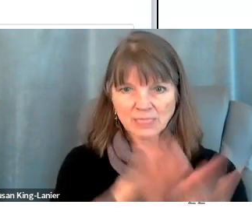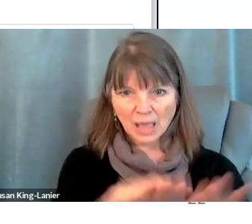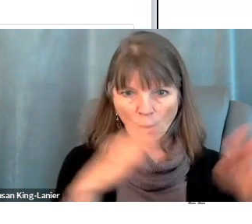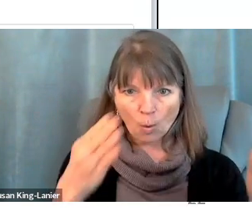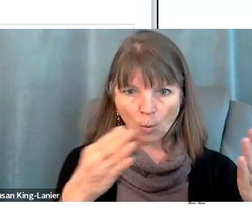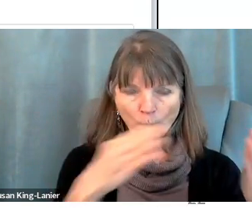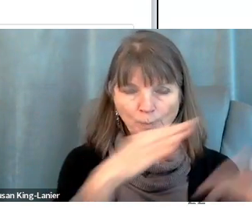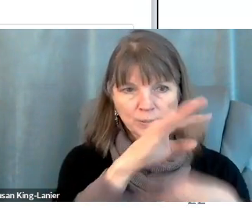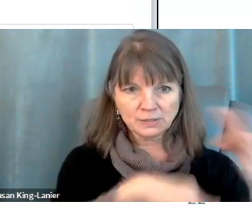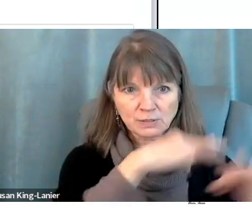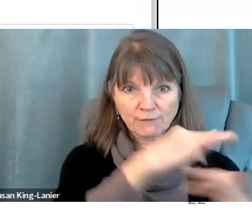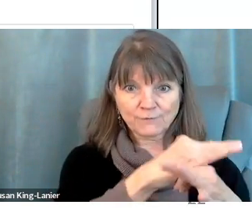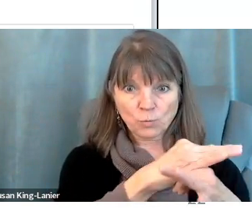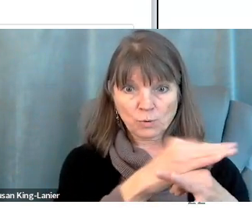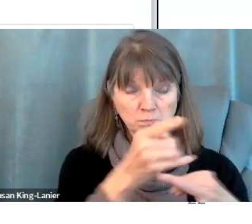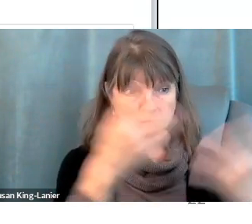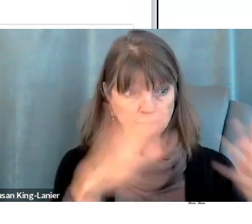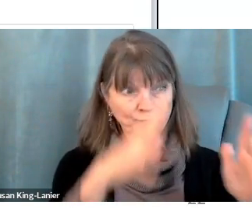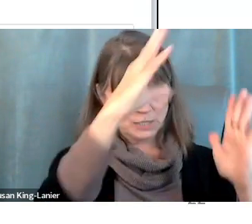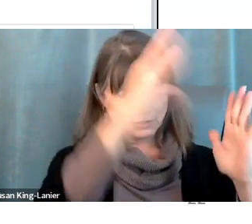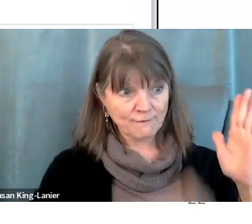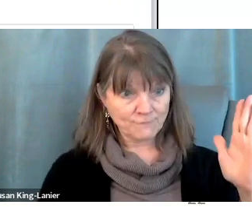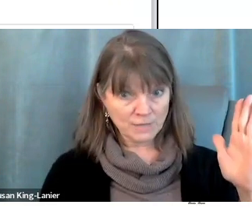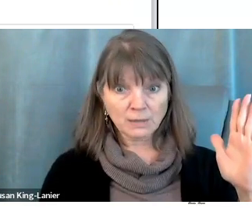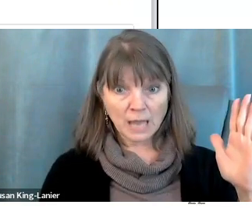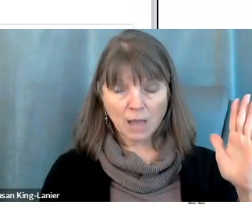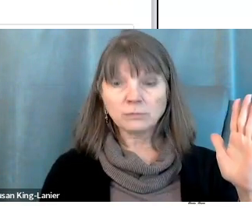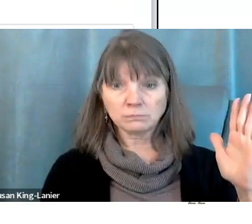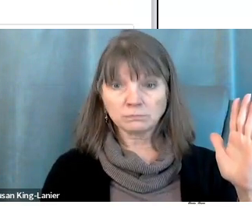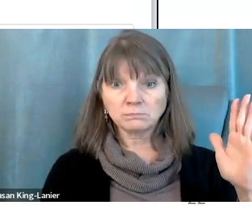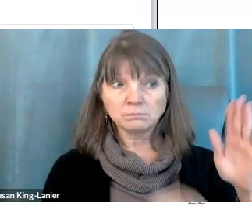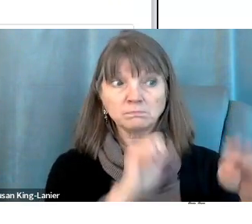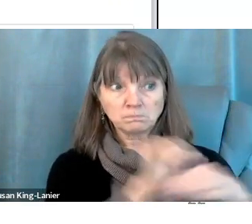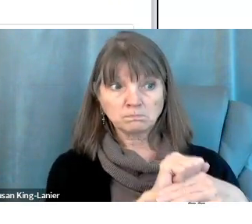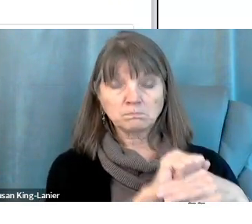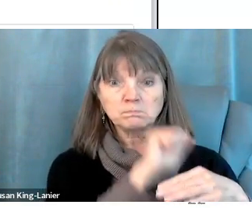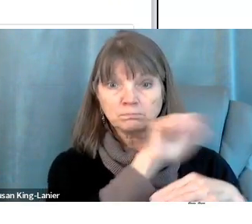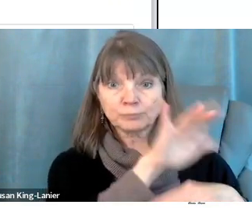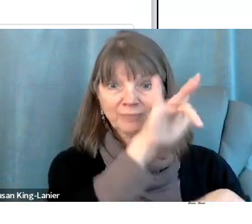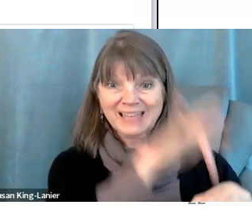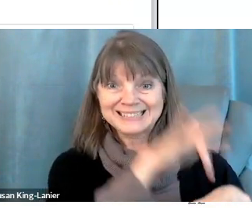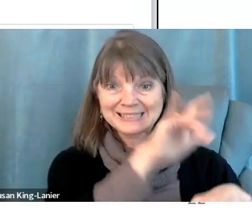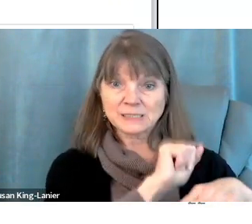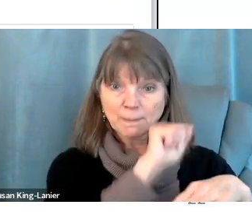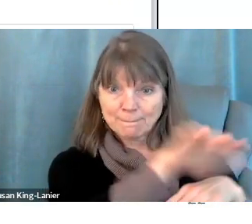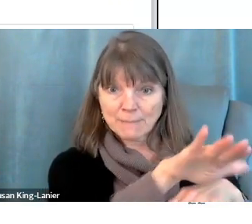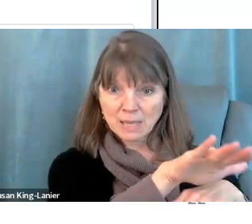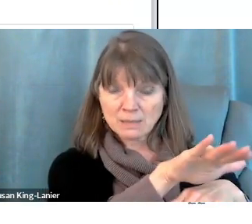tile and it will open up the form. Once you fill out the form with your clients information, click submit.